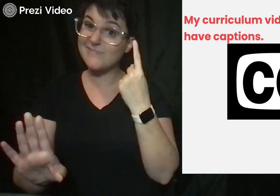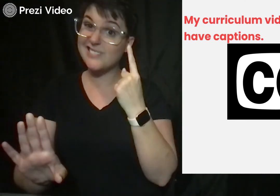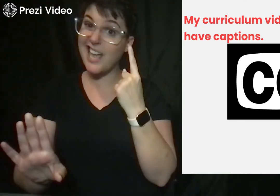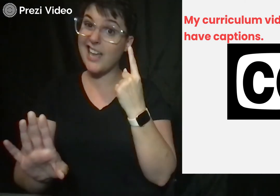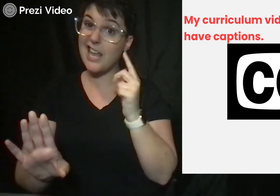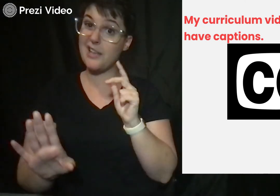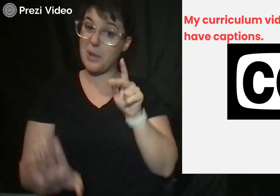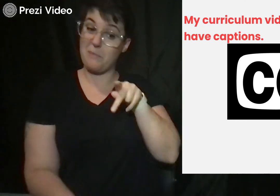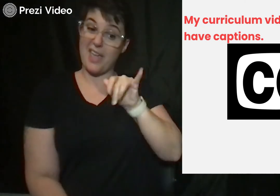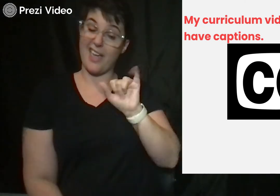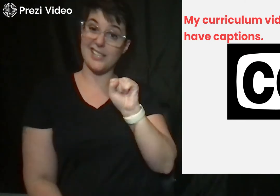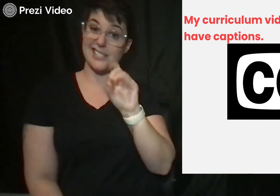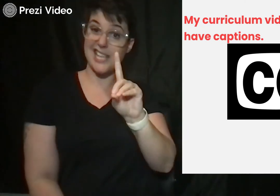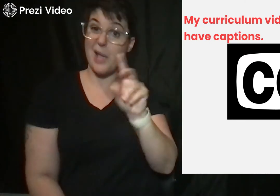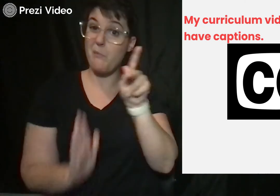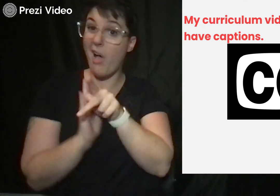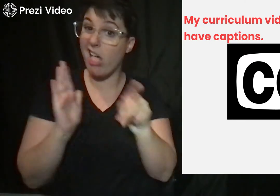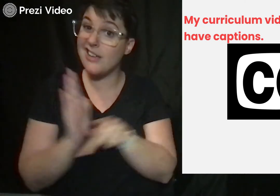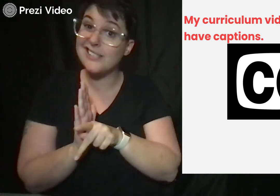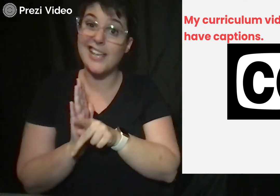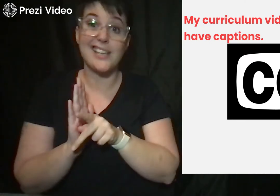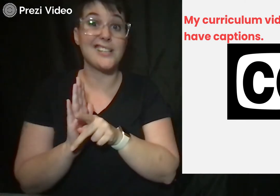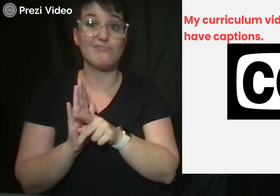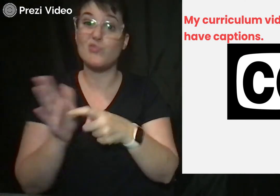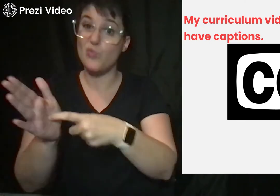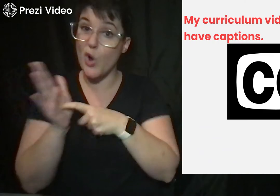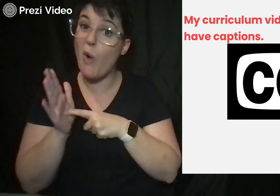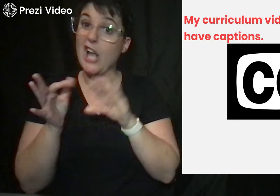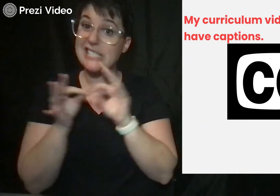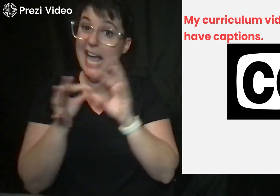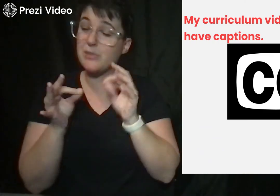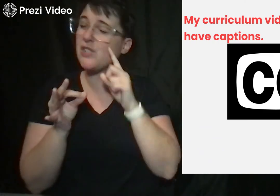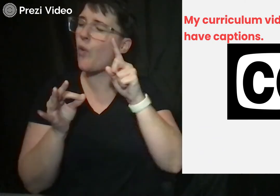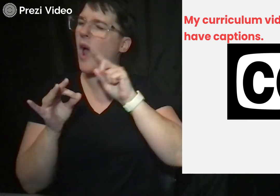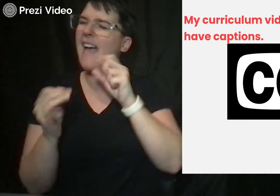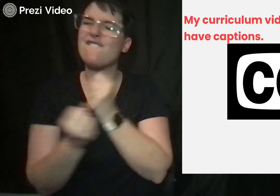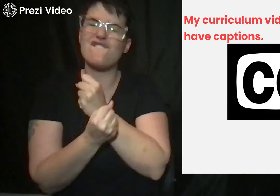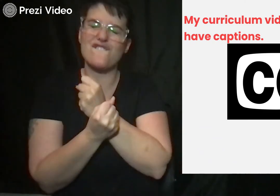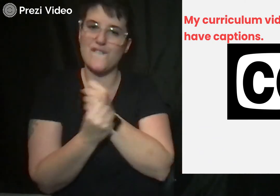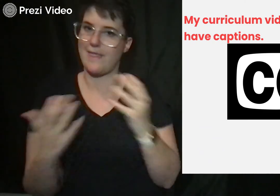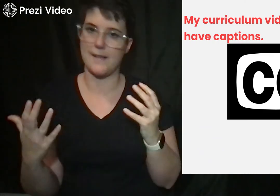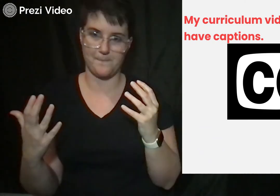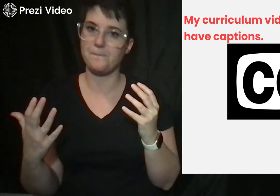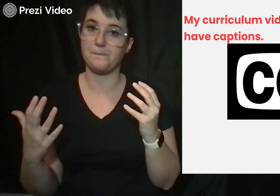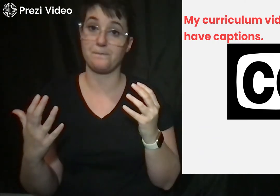Plano ISD’d policy requires us to only use captioned materials.